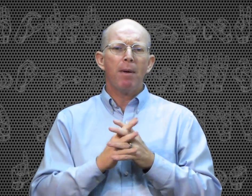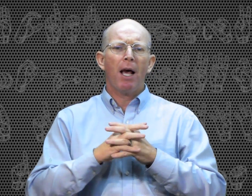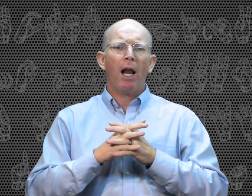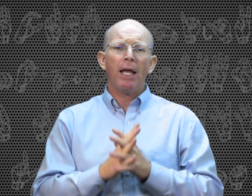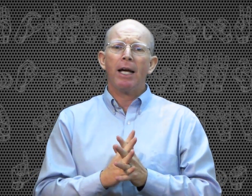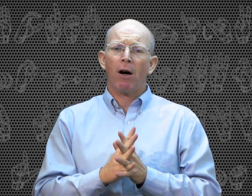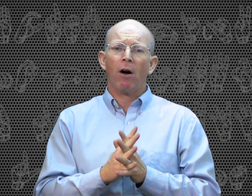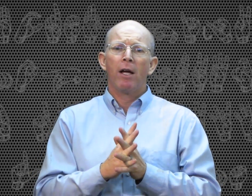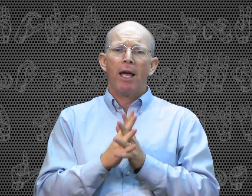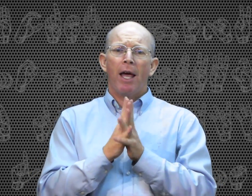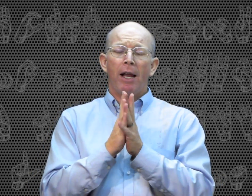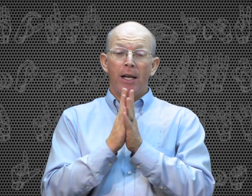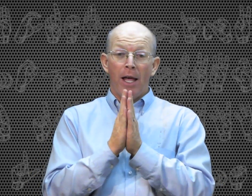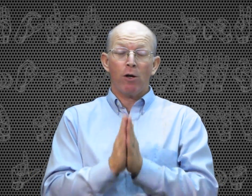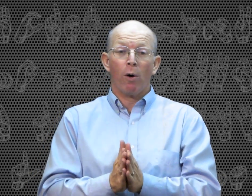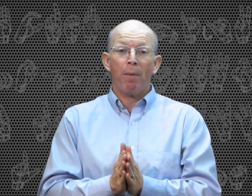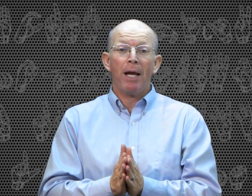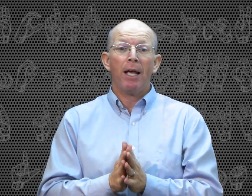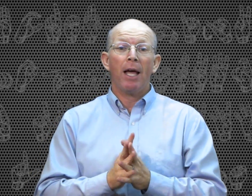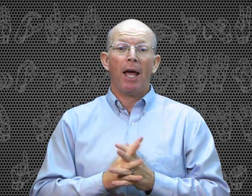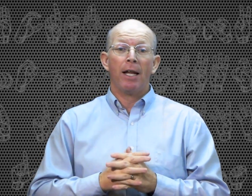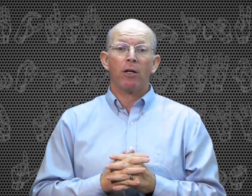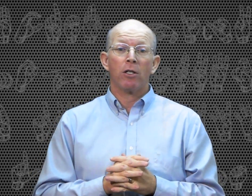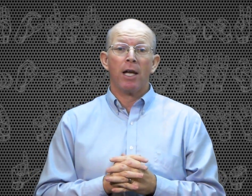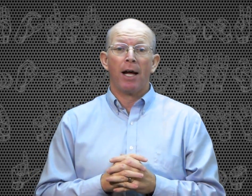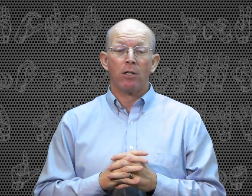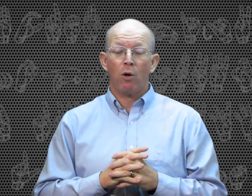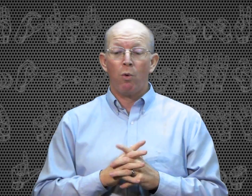You need to be clear in your meaning and in your signs.